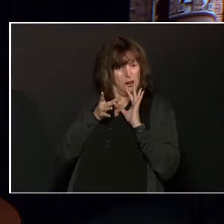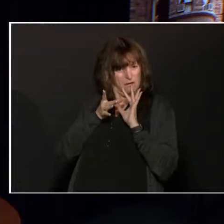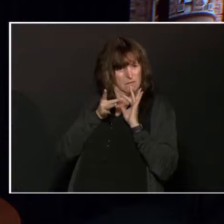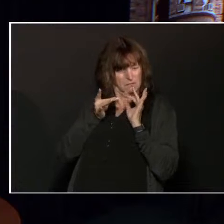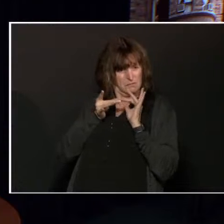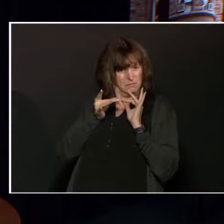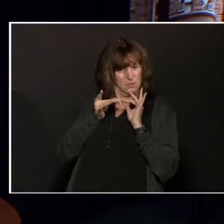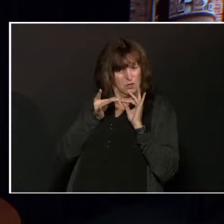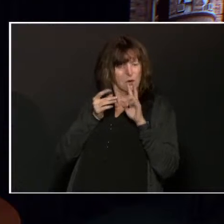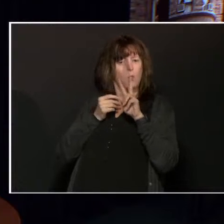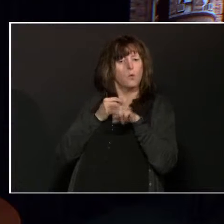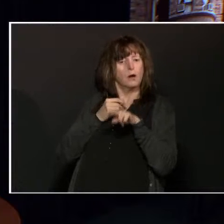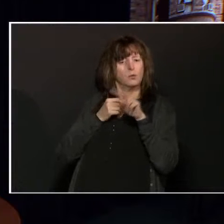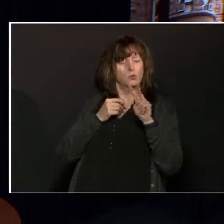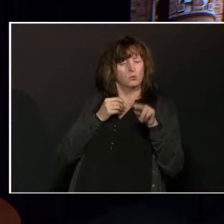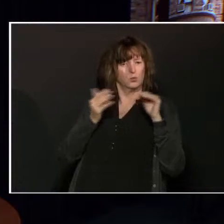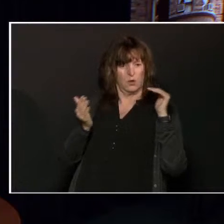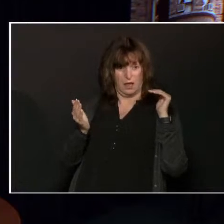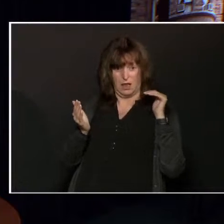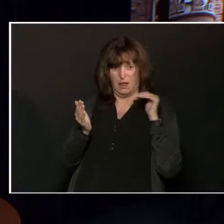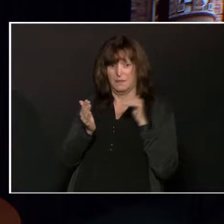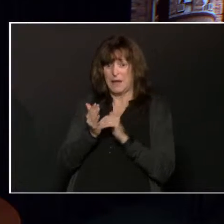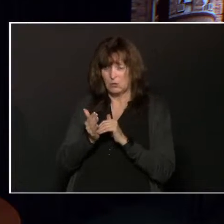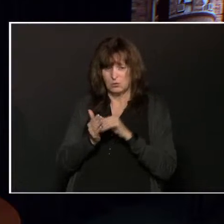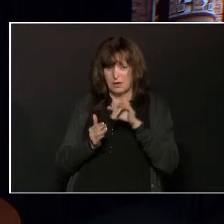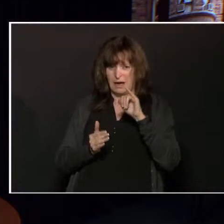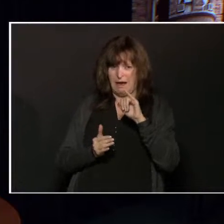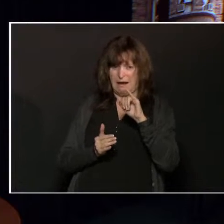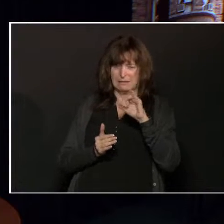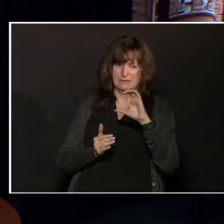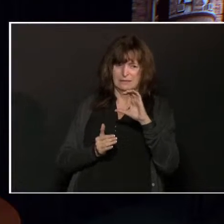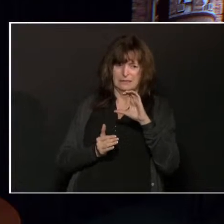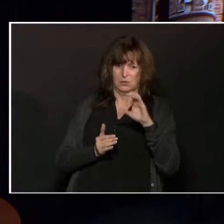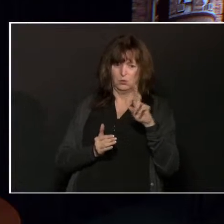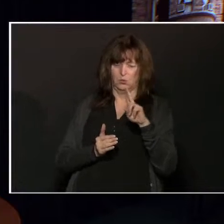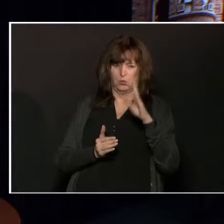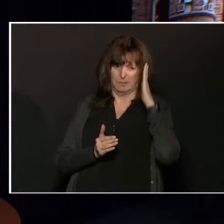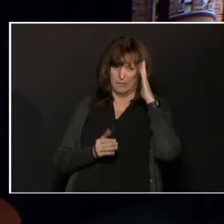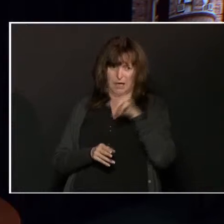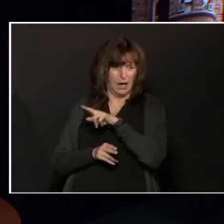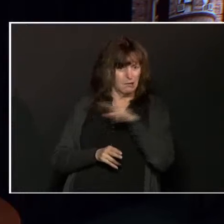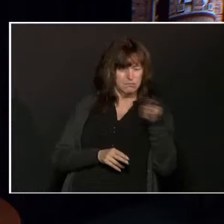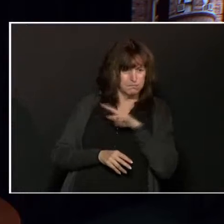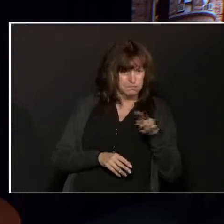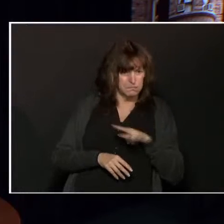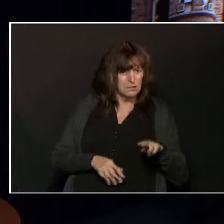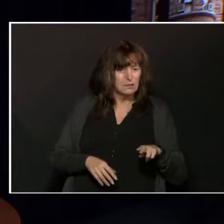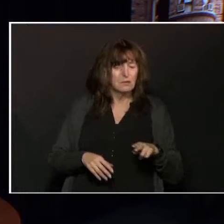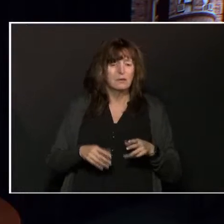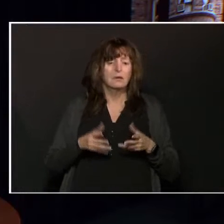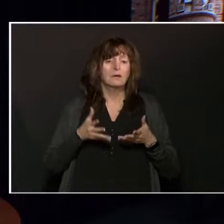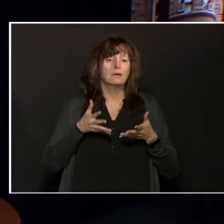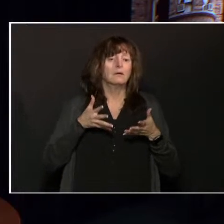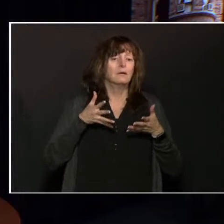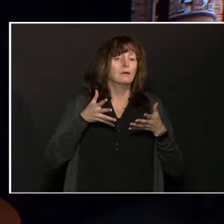THE SNARES WITH MODEL YOU LOOK PRINCE THE SNARES WITH MODEL YOU LOOK FOR IN SAN THE SNARES WITH MODEL YOU LOOK PRINCETON THE SNARES WITH MODEL YOU LOOK FOR INSTANCE THE SNARES WITH MODEL YOU LOOK FOR INSTANT THE SNARES WITH MODEL YOU LOOK FOR INSTANCE THE SNARES WITH MODEL YOU LOOK FOR INFANTS AT THE TOP